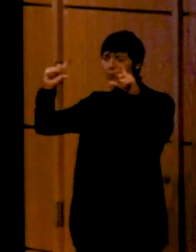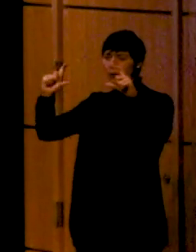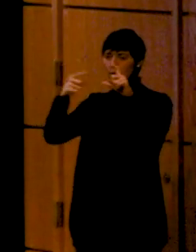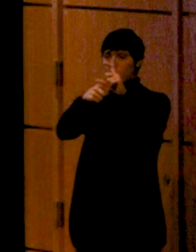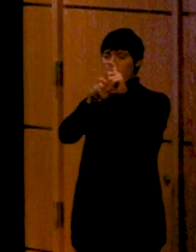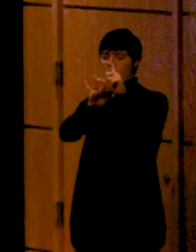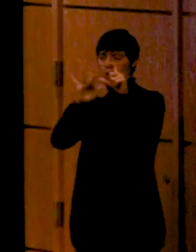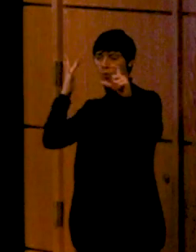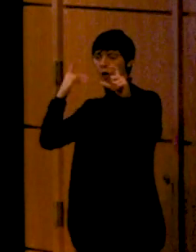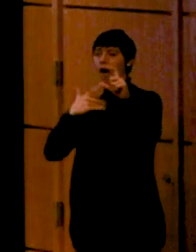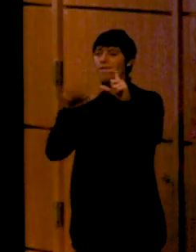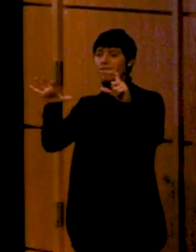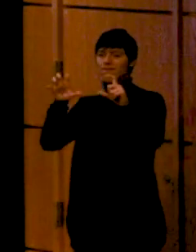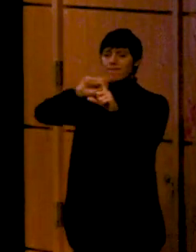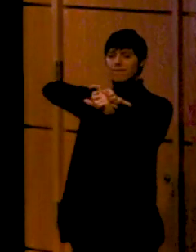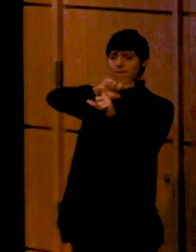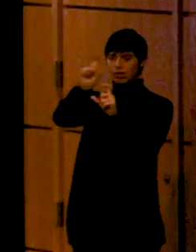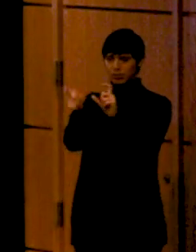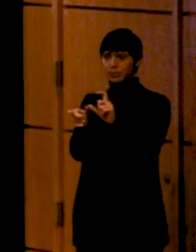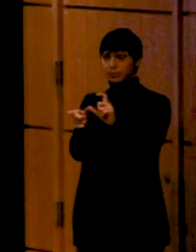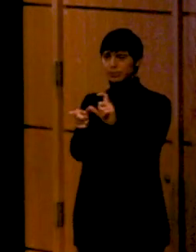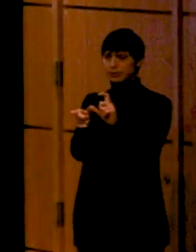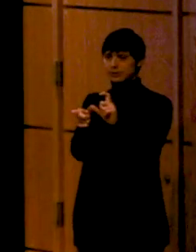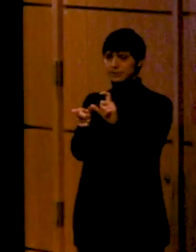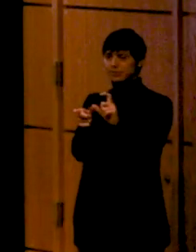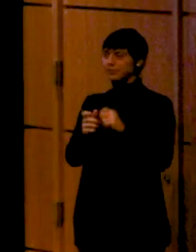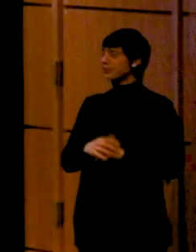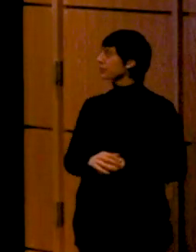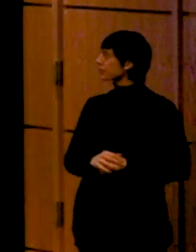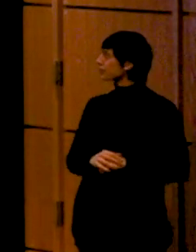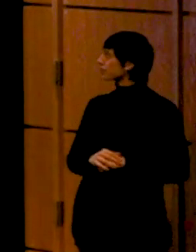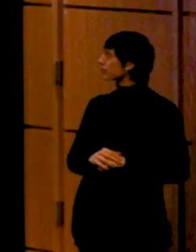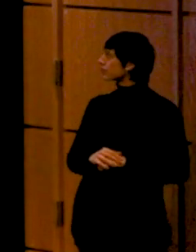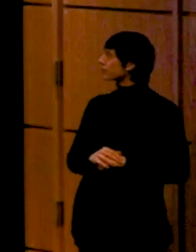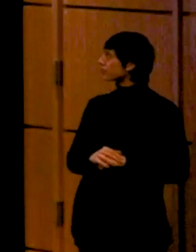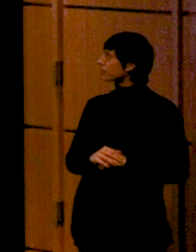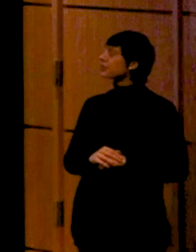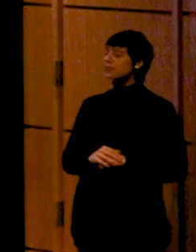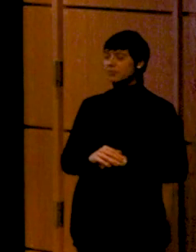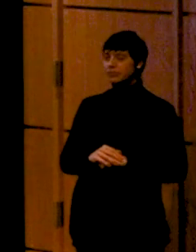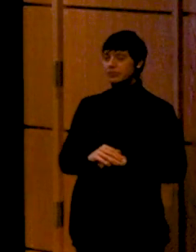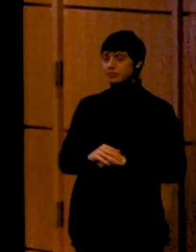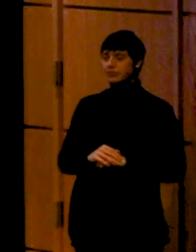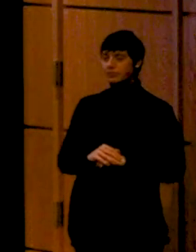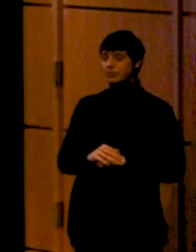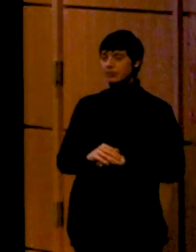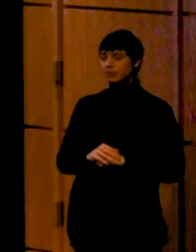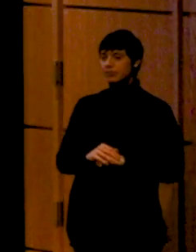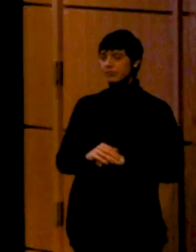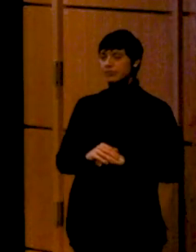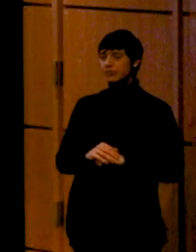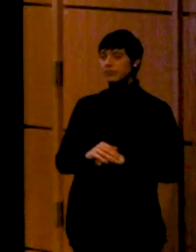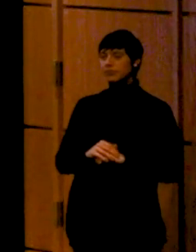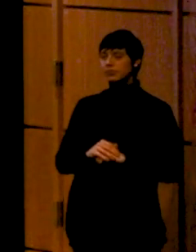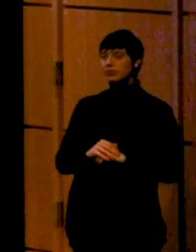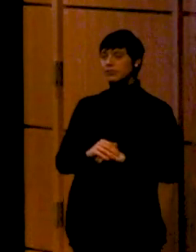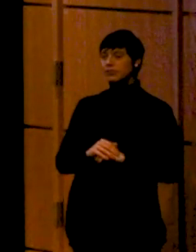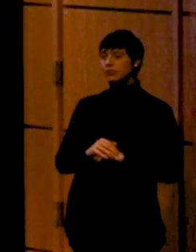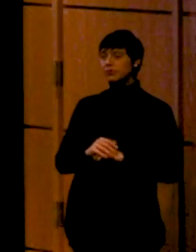And at the time of their visit, or just before it Voyager 2 was sending back the first close